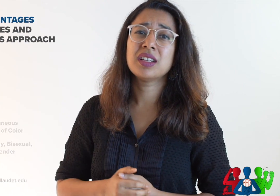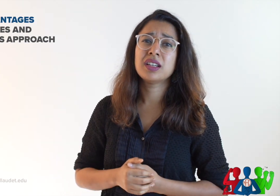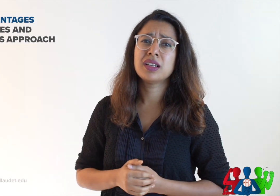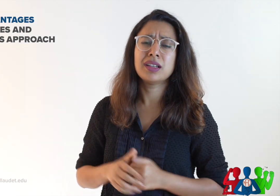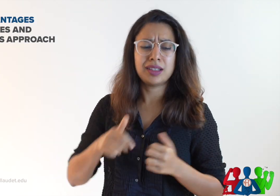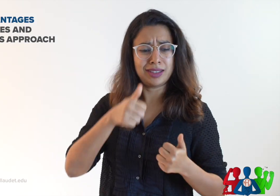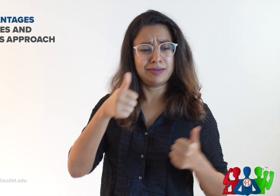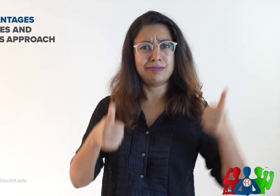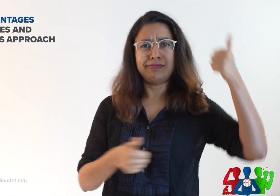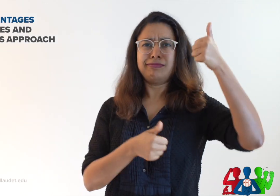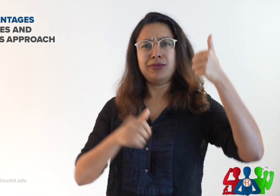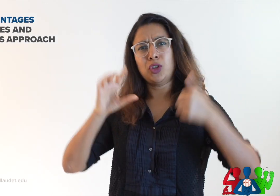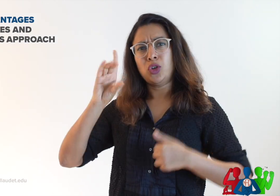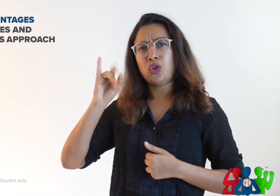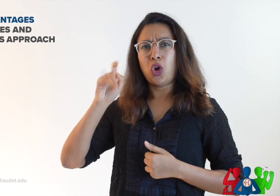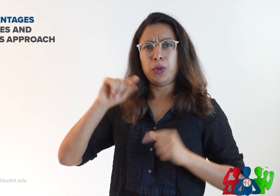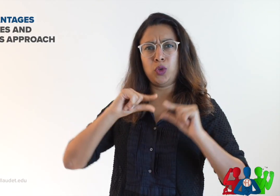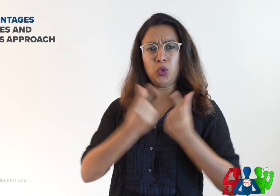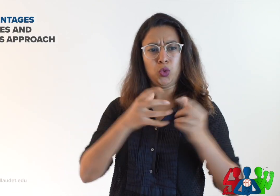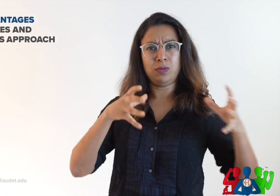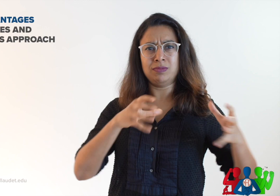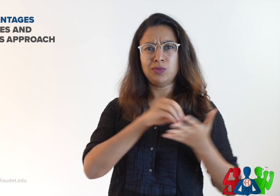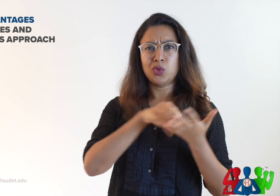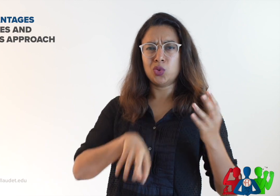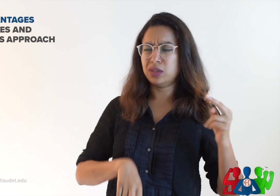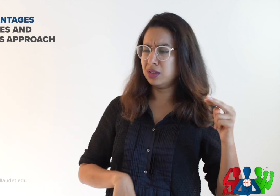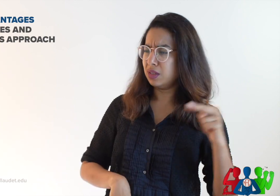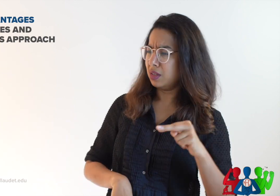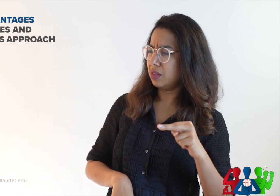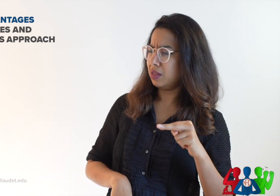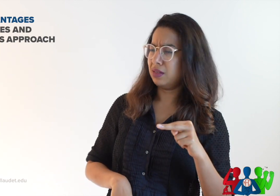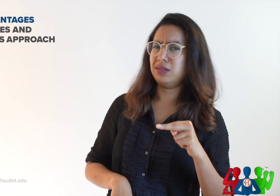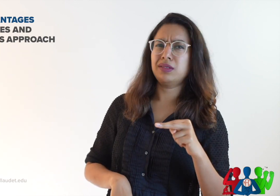be reflected in these standardized heroes.